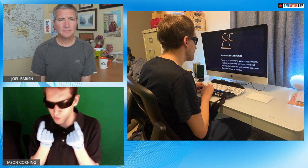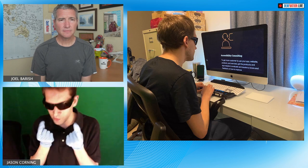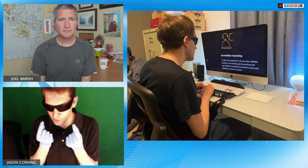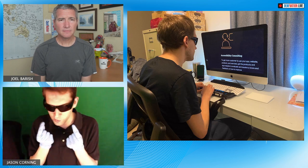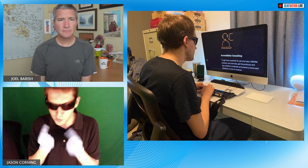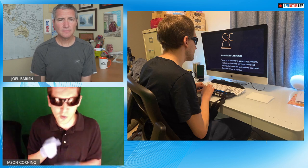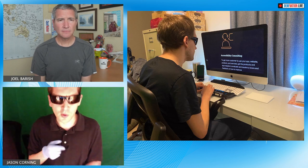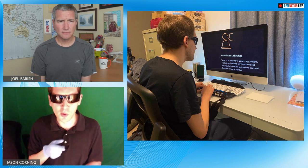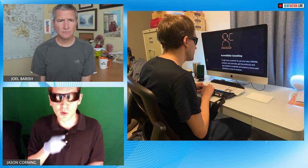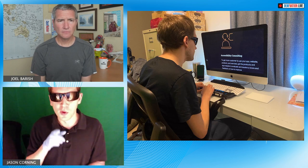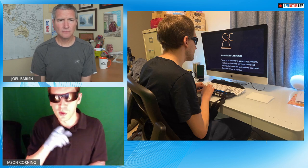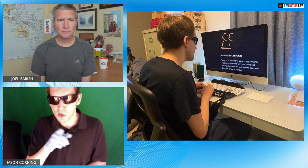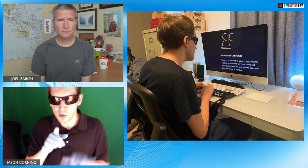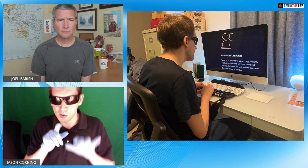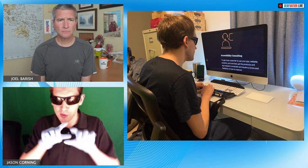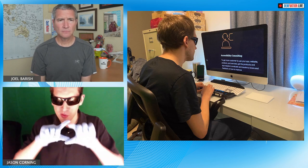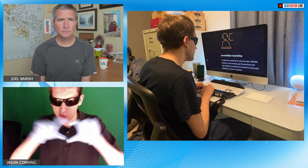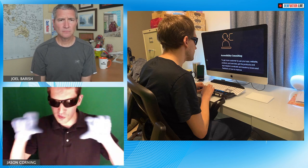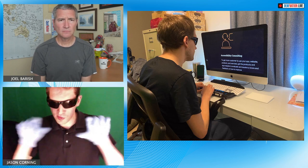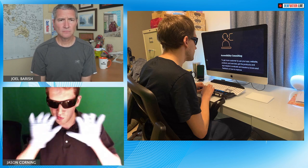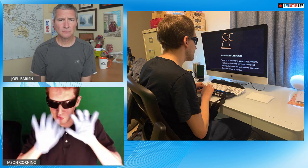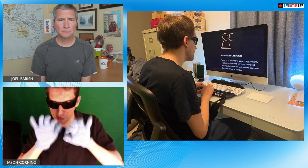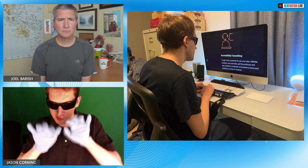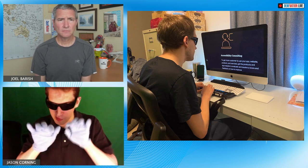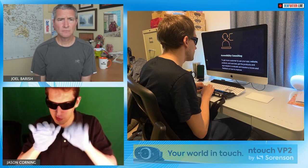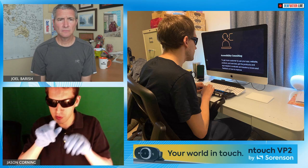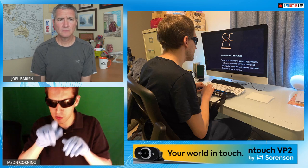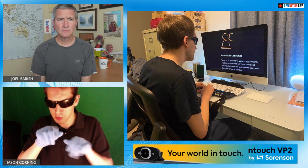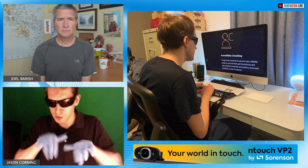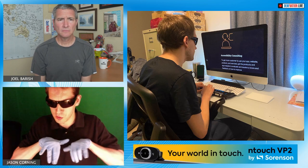When you type on the screen